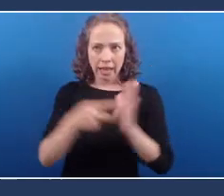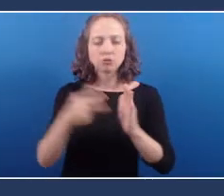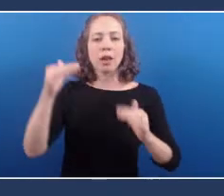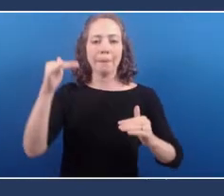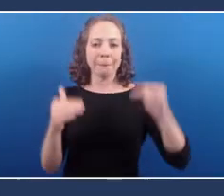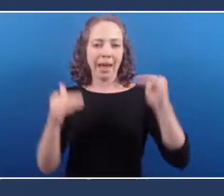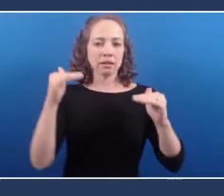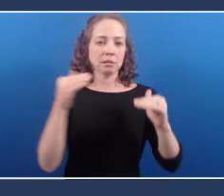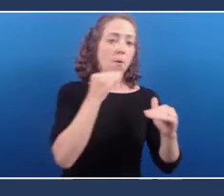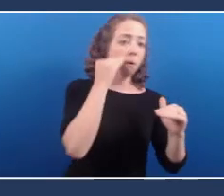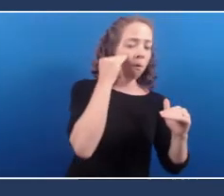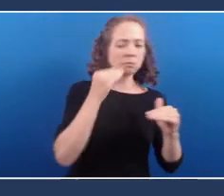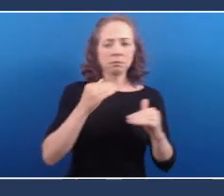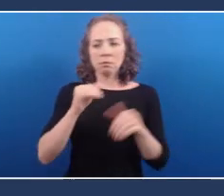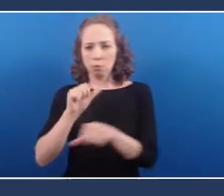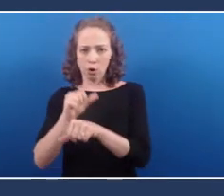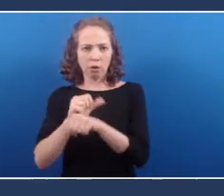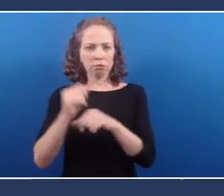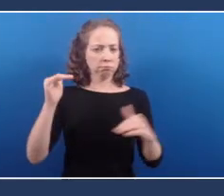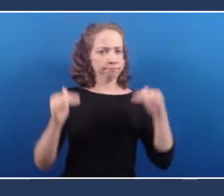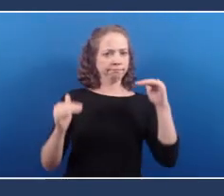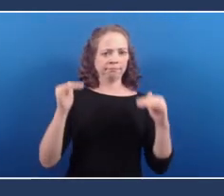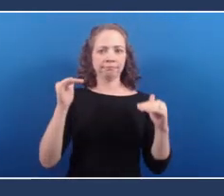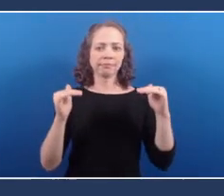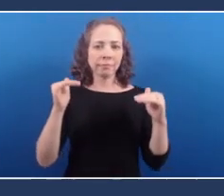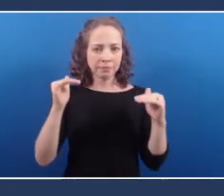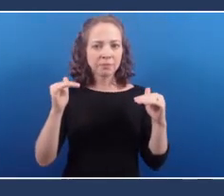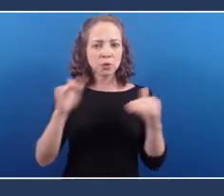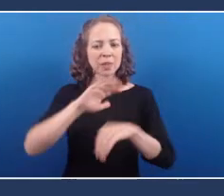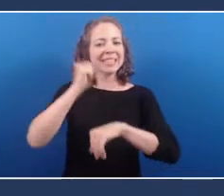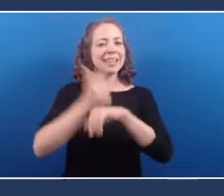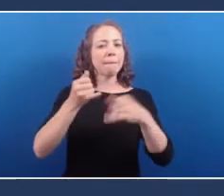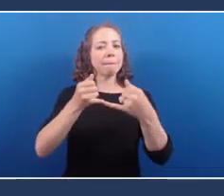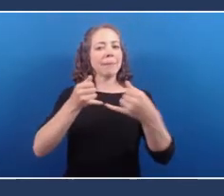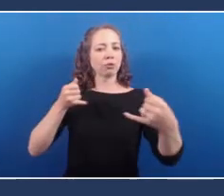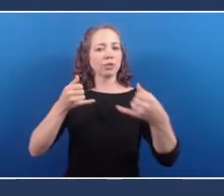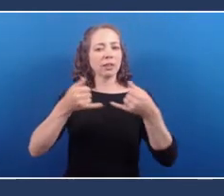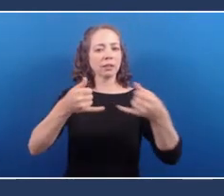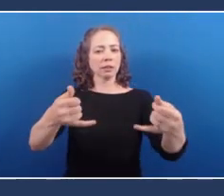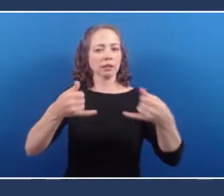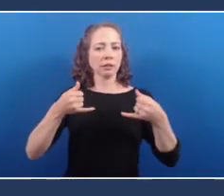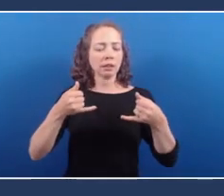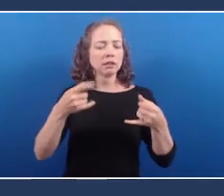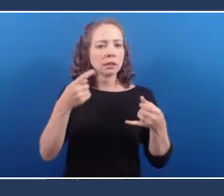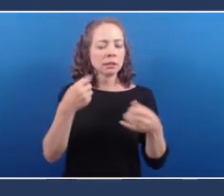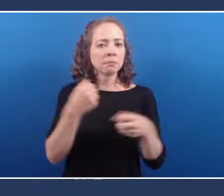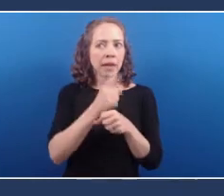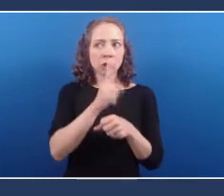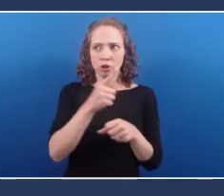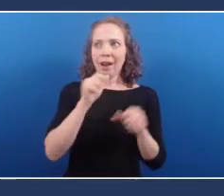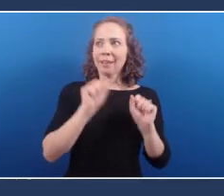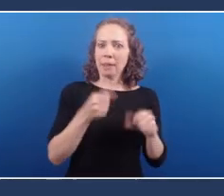of boundaries that are going to make us not only successful in the short term, but really focusing on that whole employee for